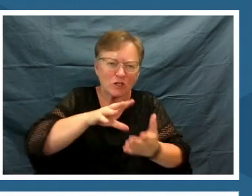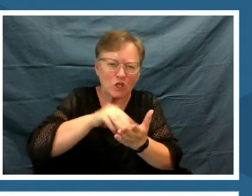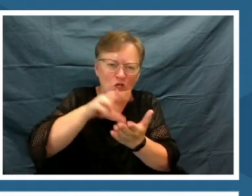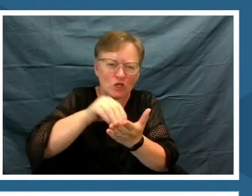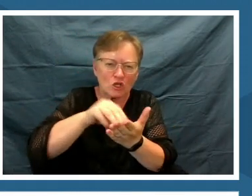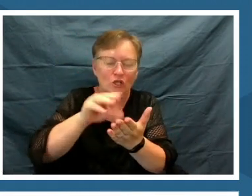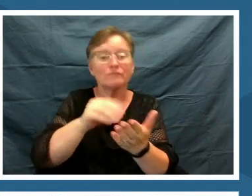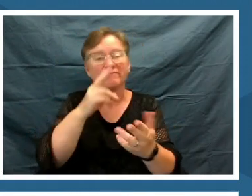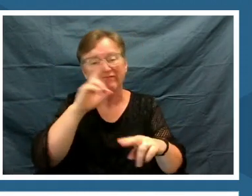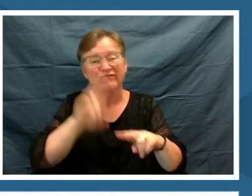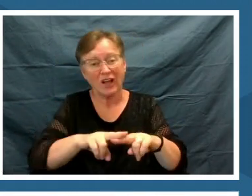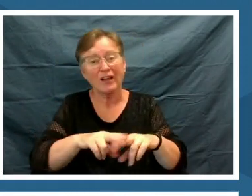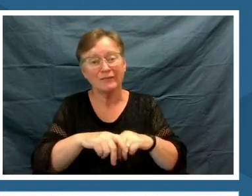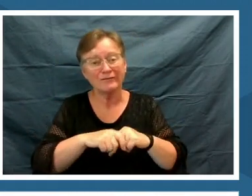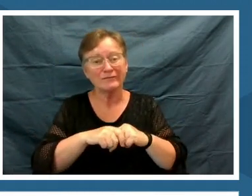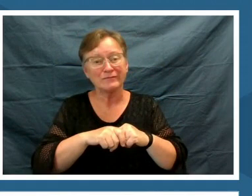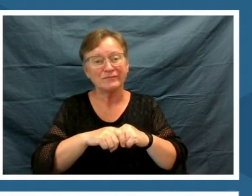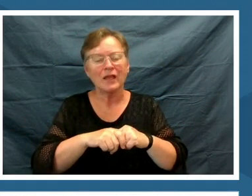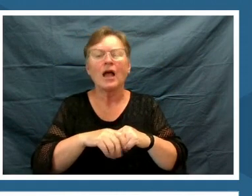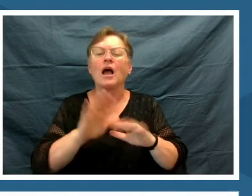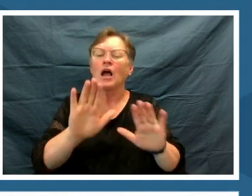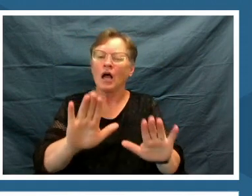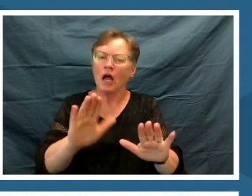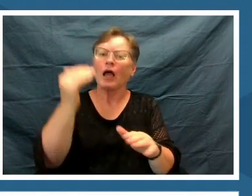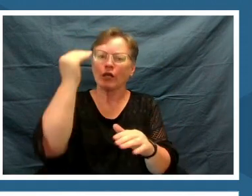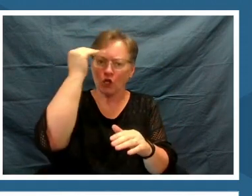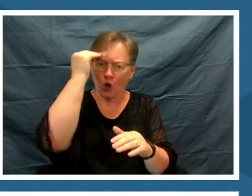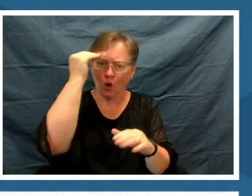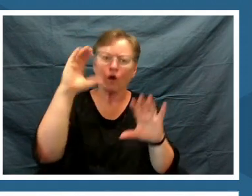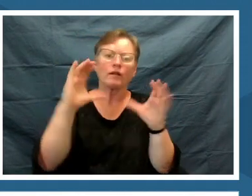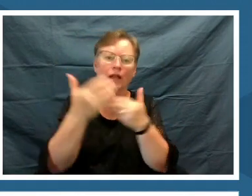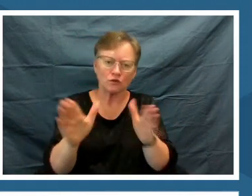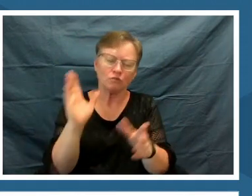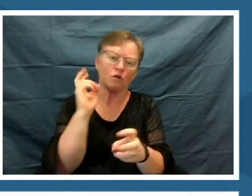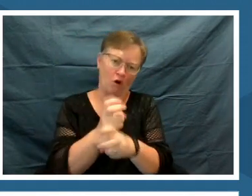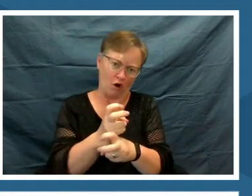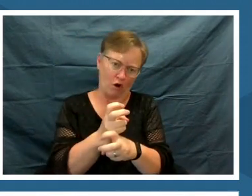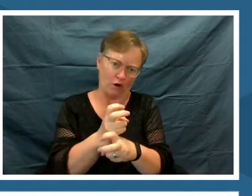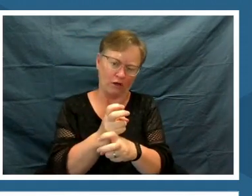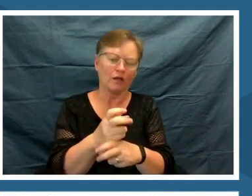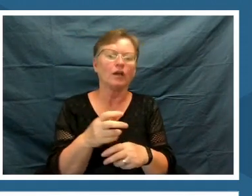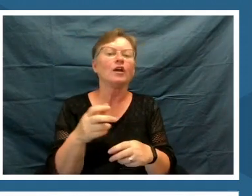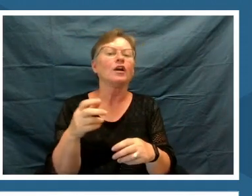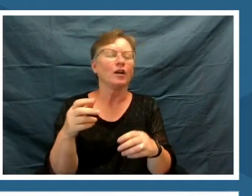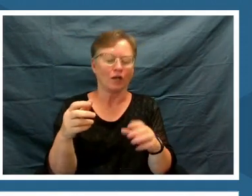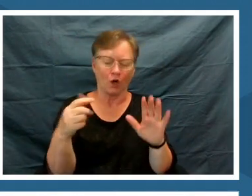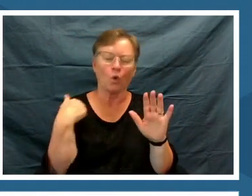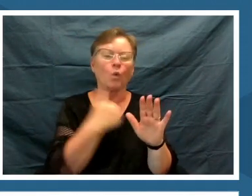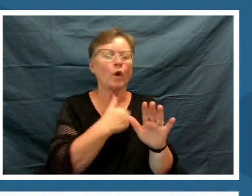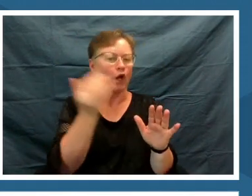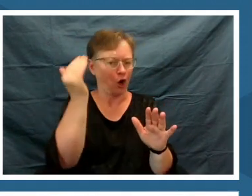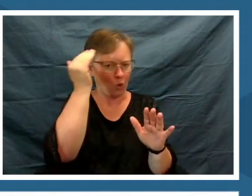know that this is hard in the classroom i know i am not we are not oblivious to